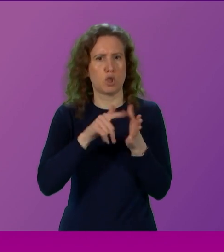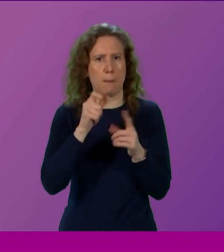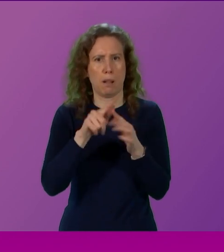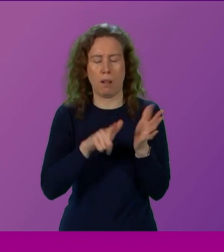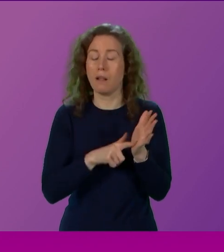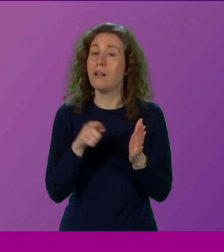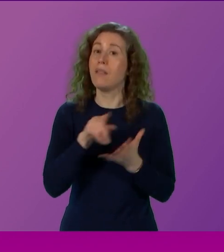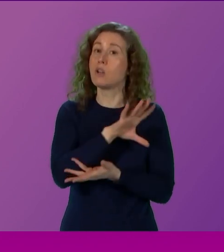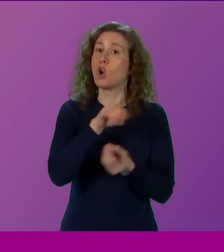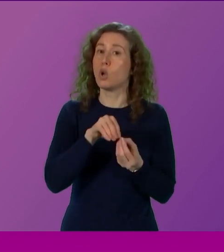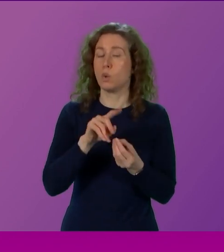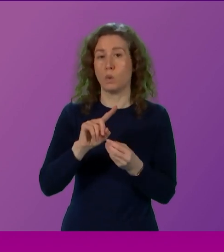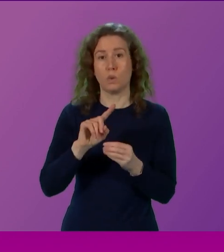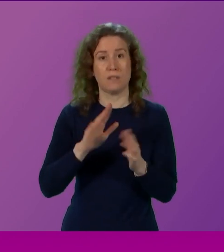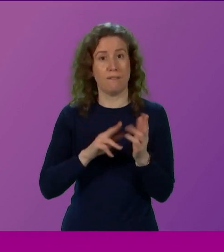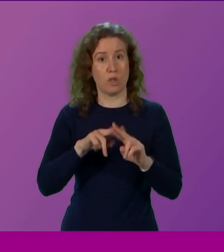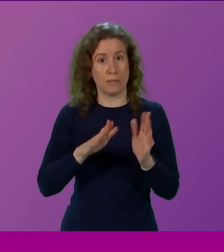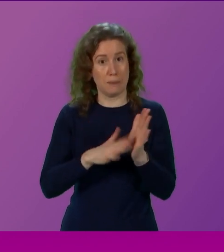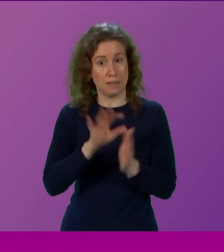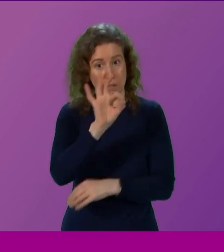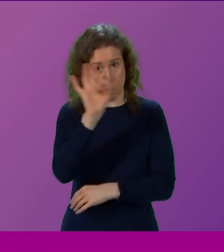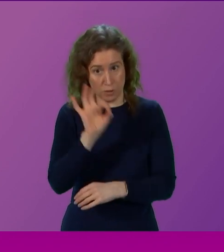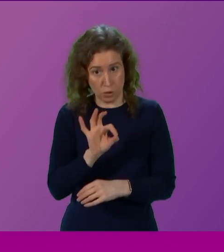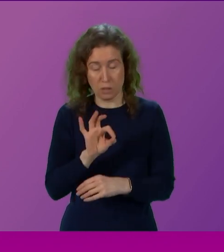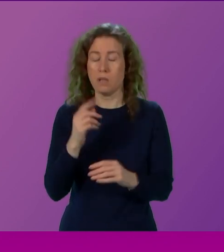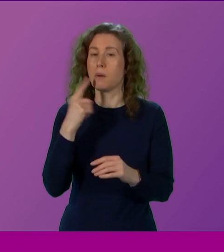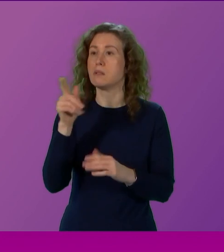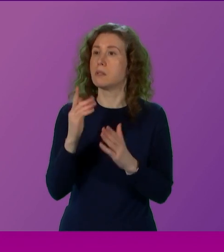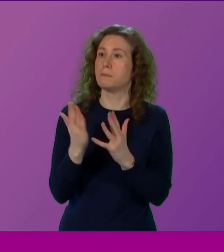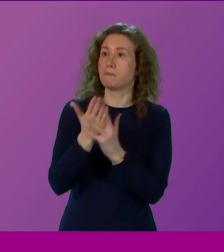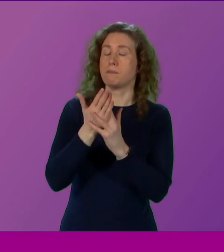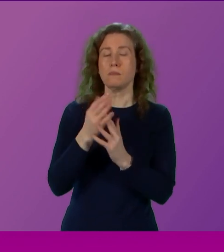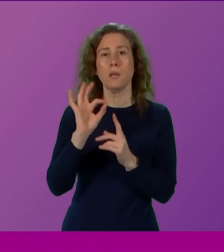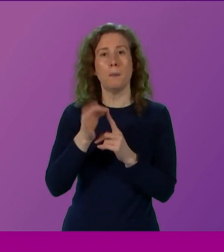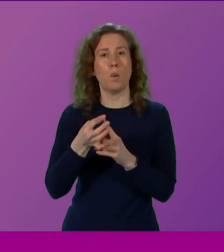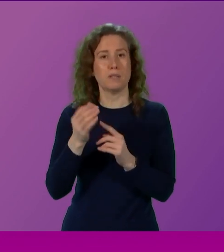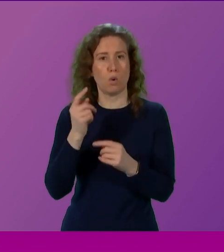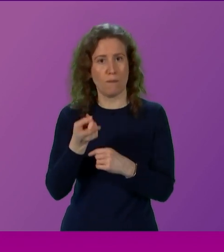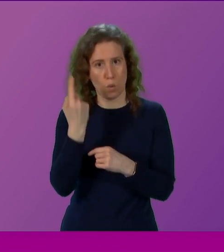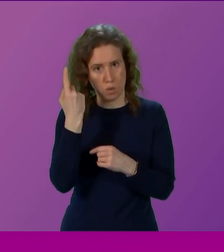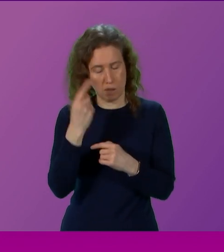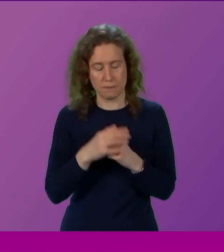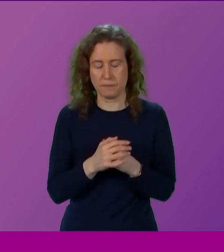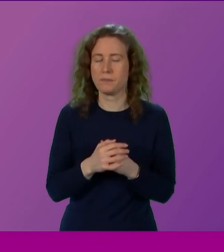On a point of order, Presiding Officer.